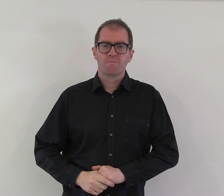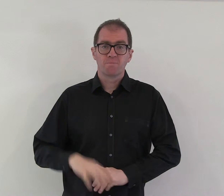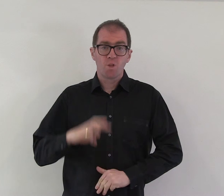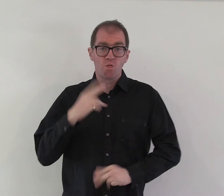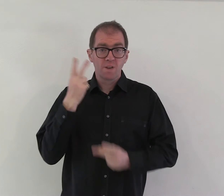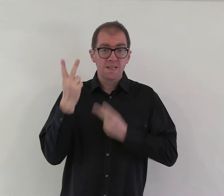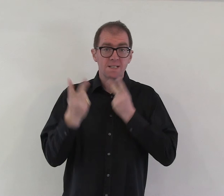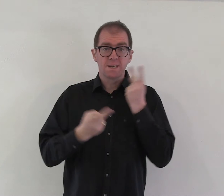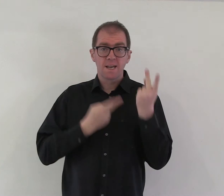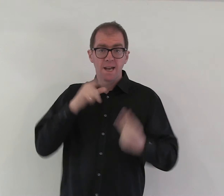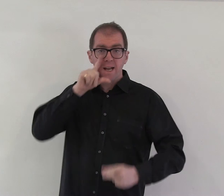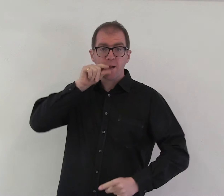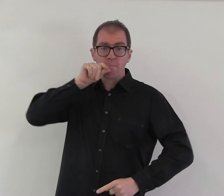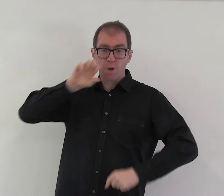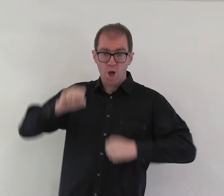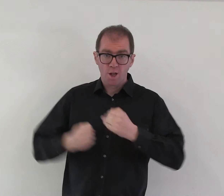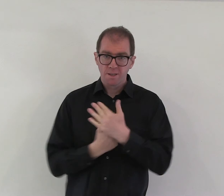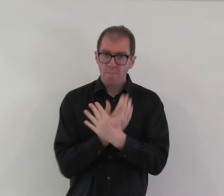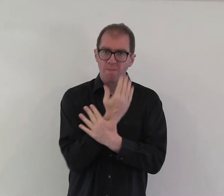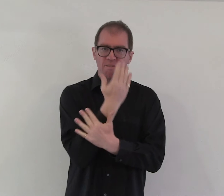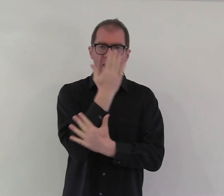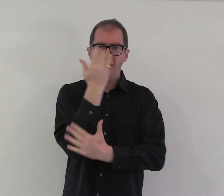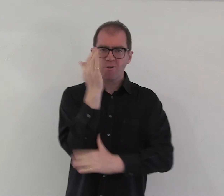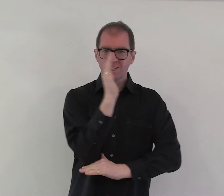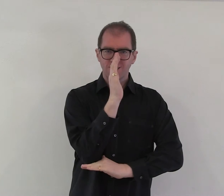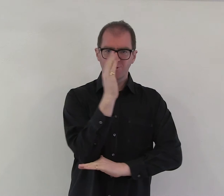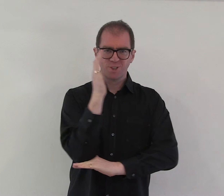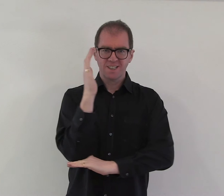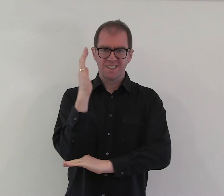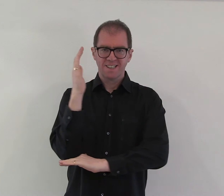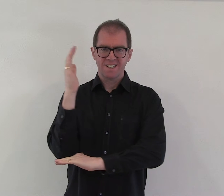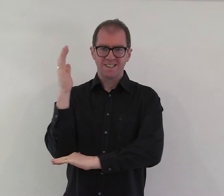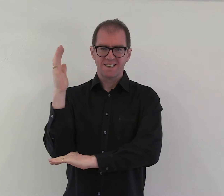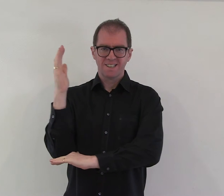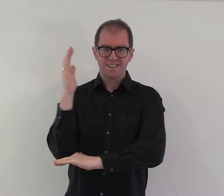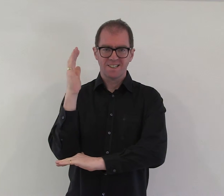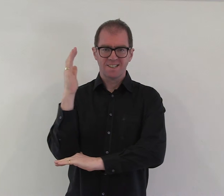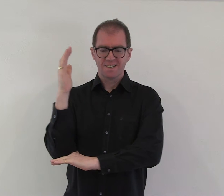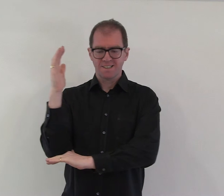Three Singing Birds In a Flowering Tree